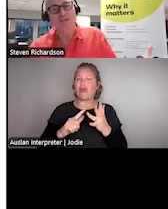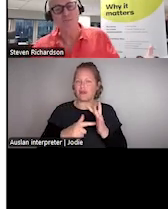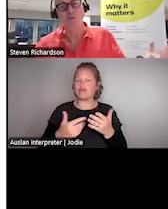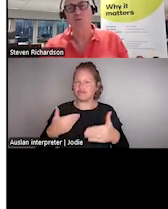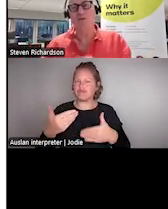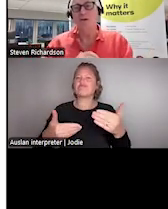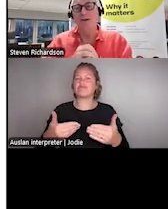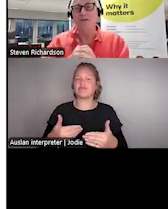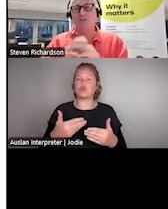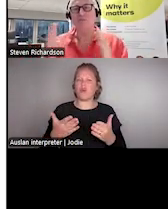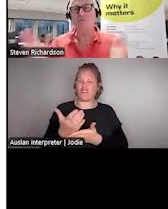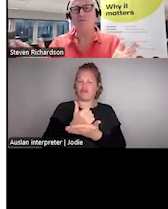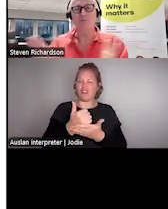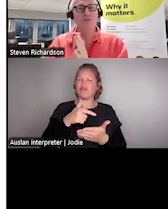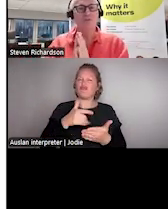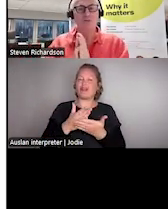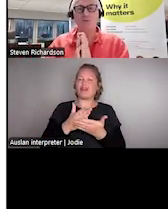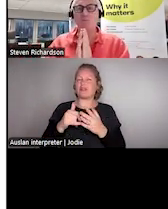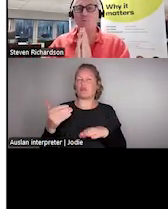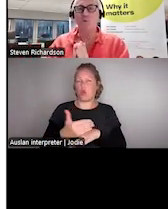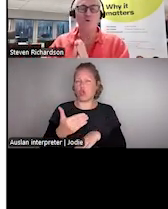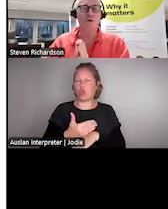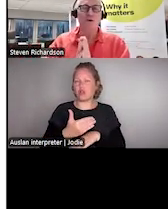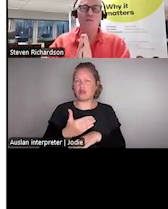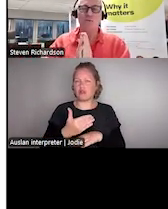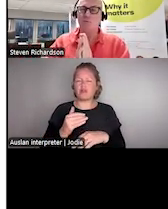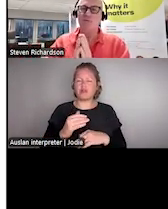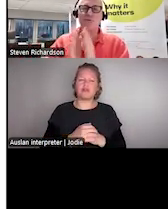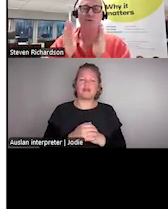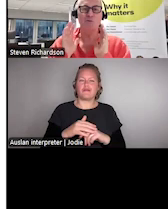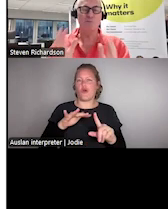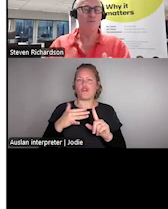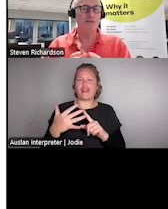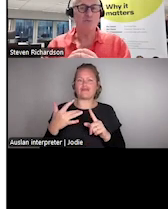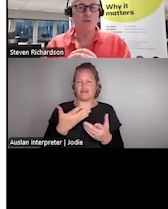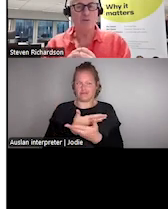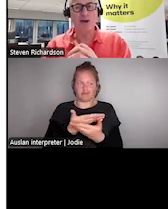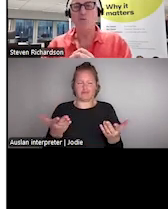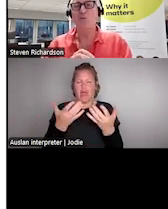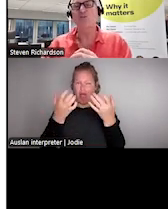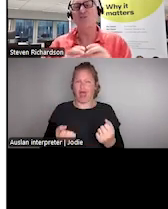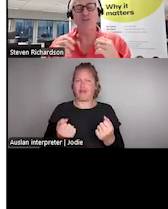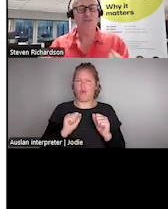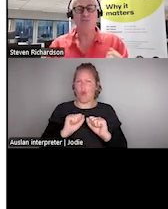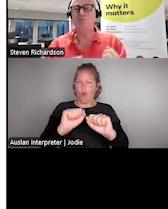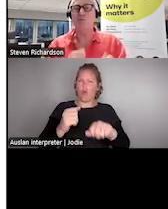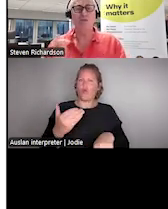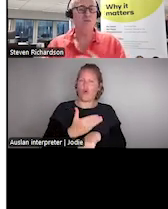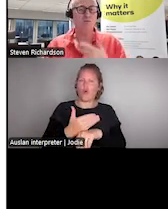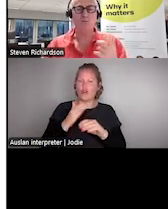is work. For most of you work, you want to be delivering your artworks, not necessarily doing